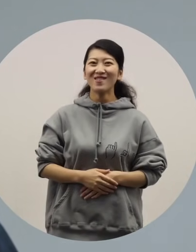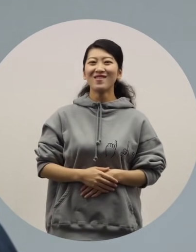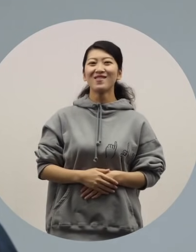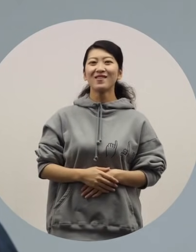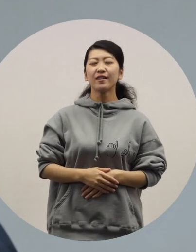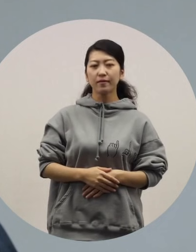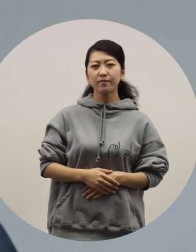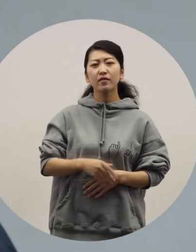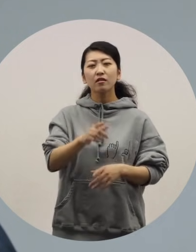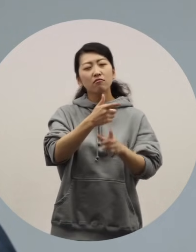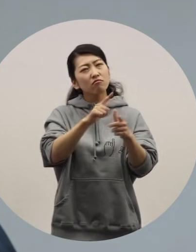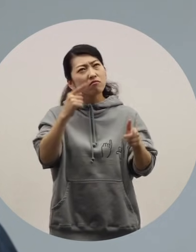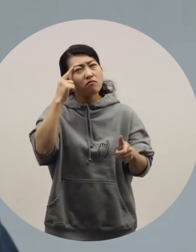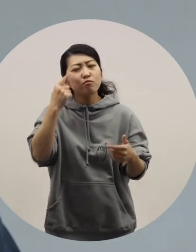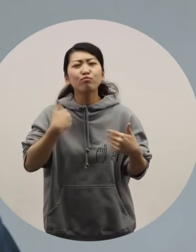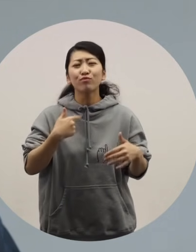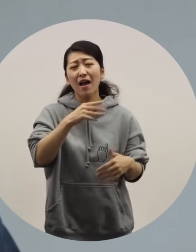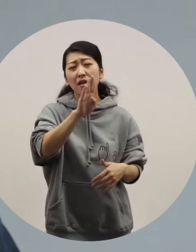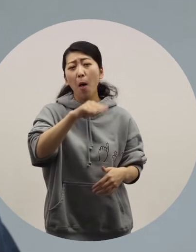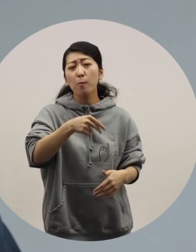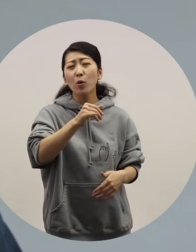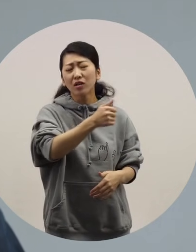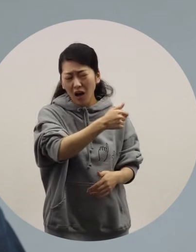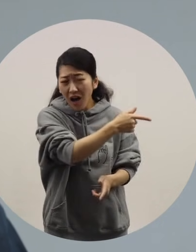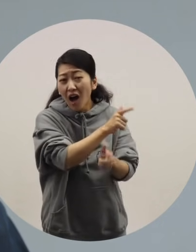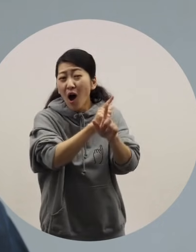[Ochiai] You are already aware of diversity, so you don't worry about it.